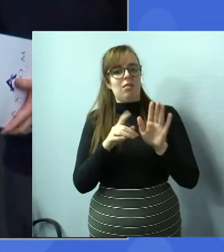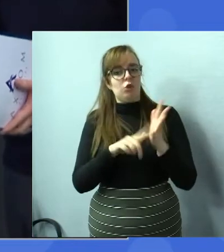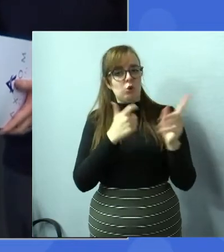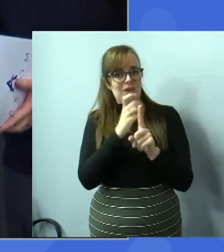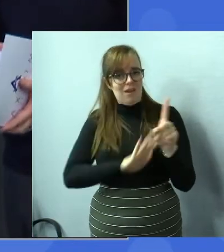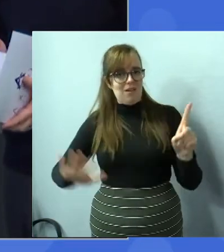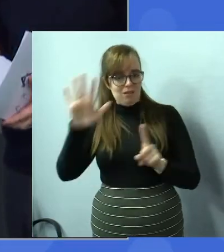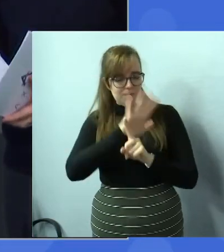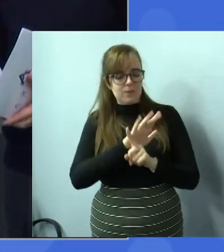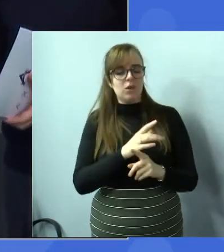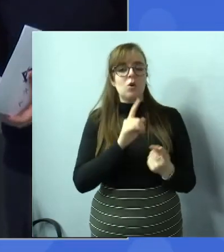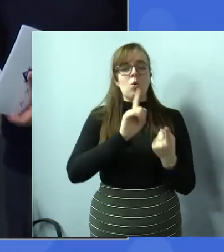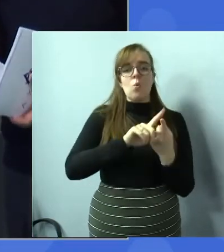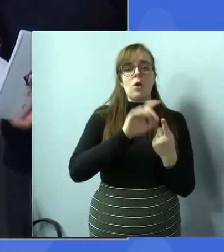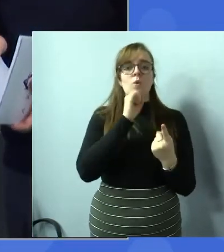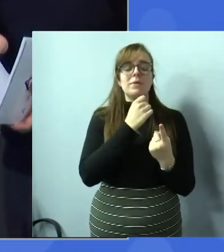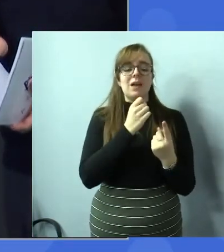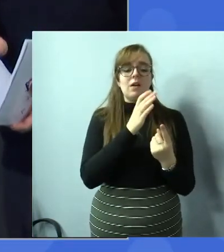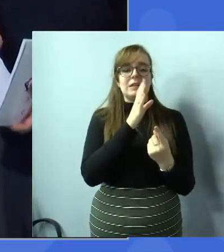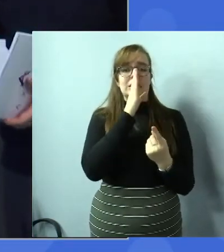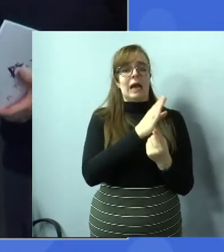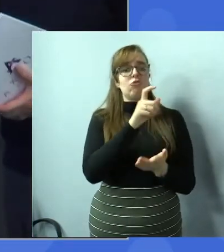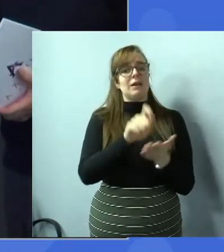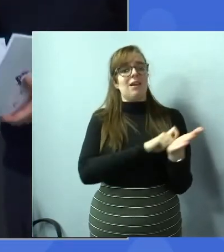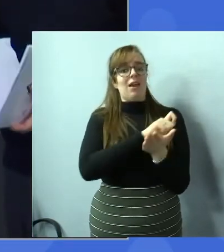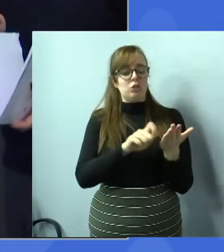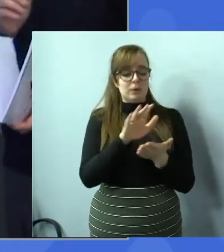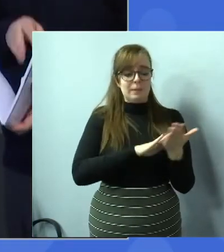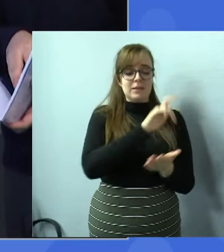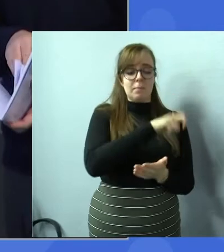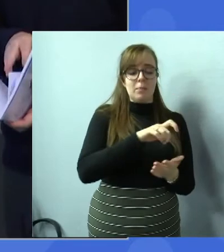have direct elections so people from Scotland would elect some members of the